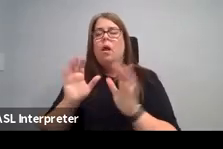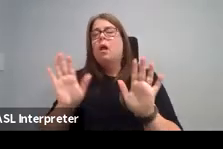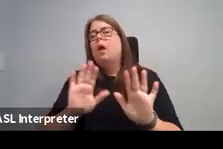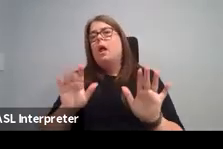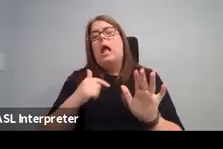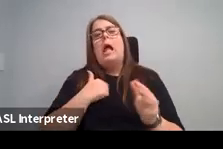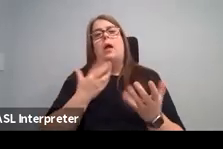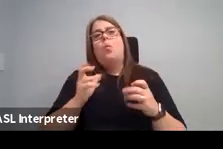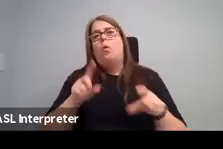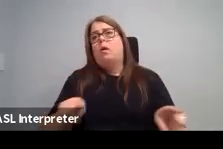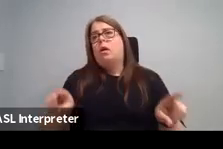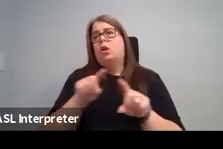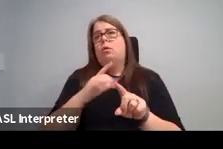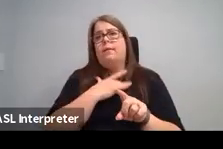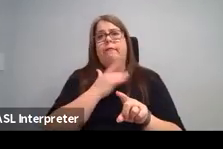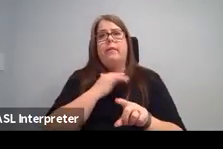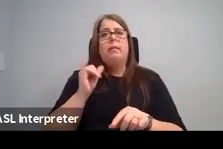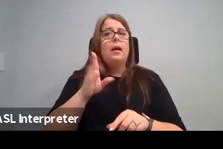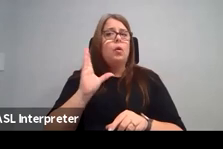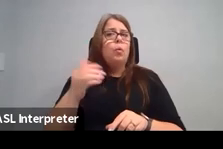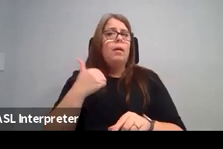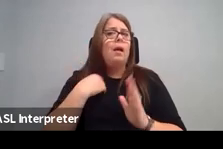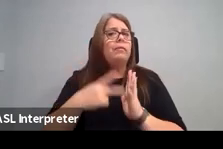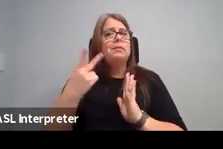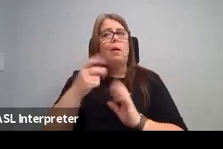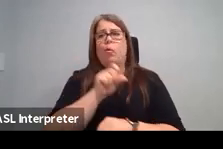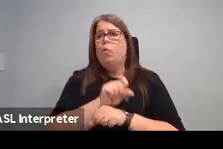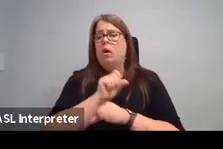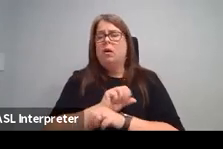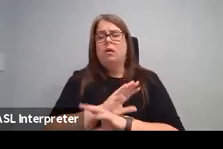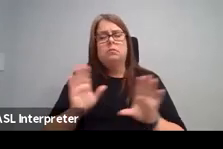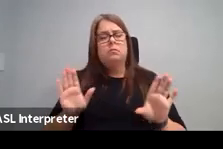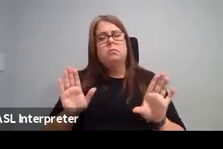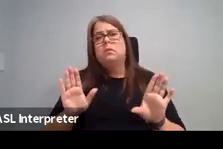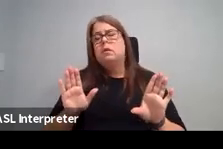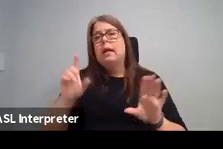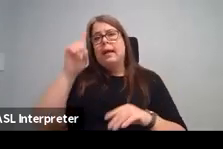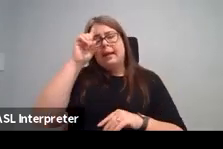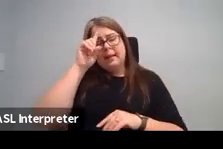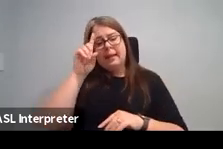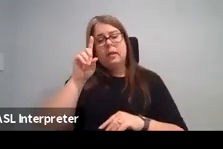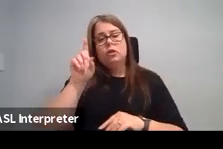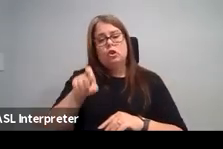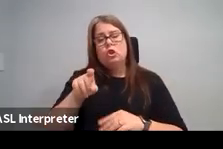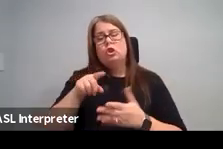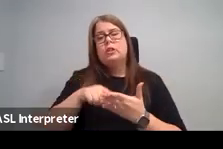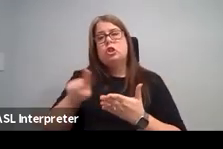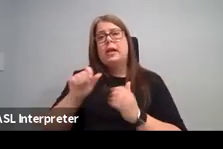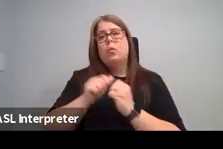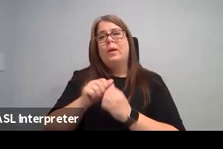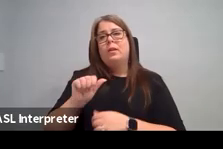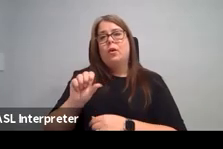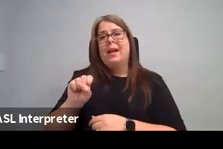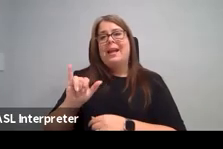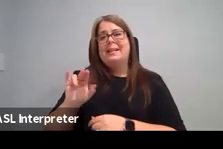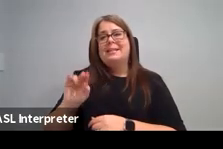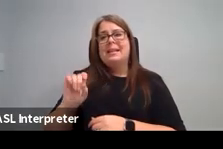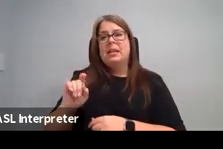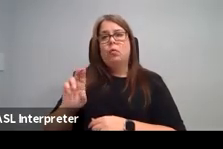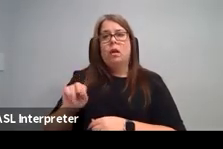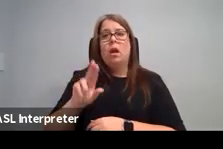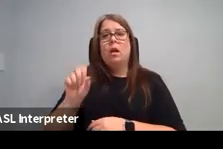Jewyl Alderson Clarke, SDCOE: Double work. I think the difficulty will be checking in with your asynchronous students on a day that you're in class because you're in class every day. So that's where the difficulty is